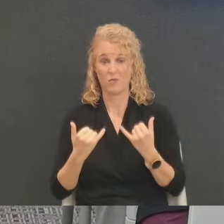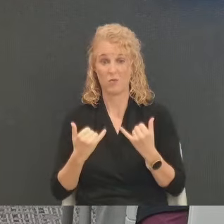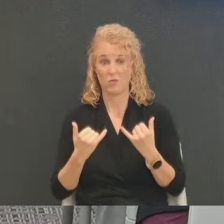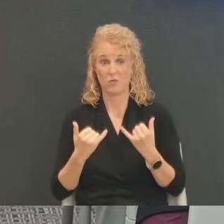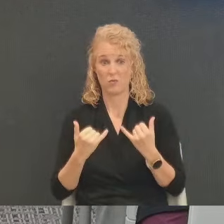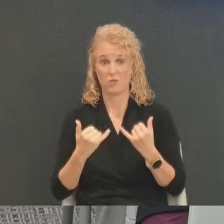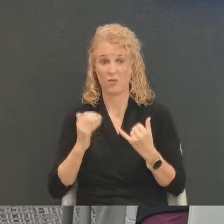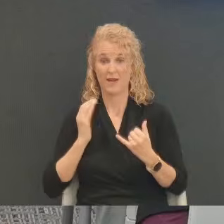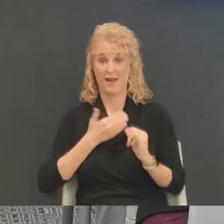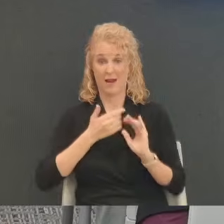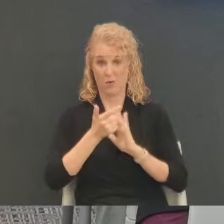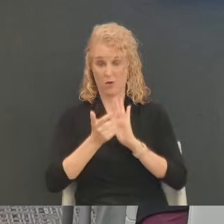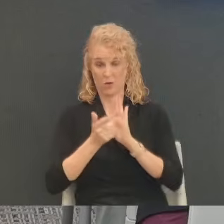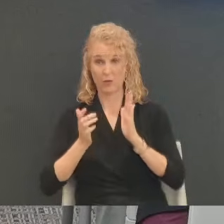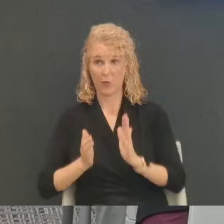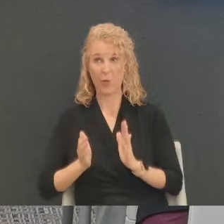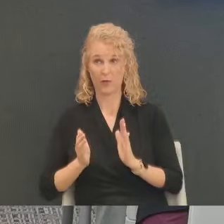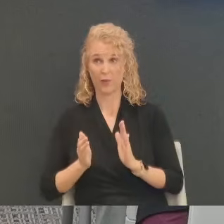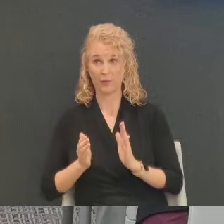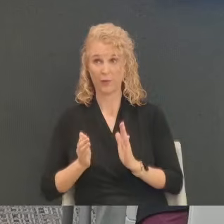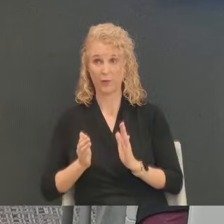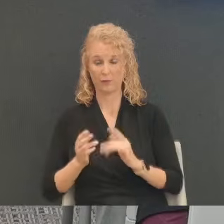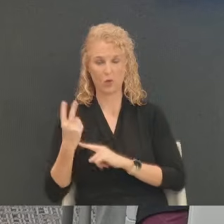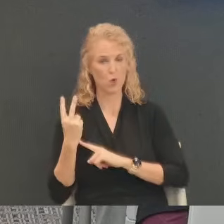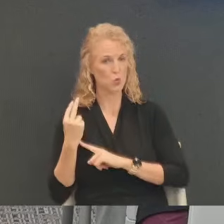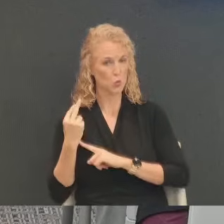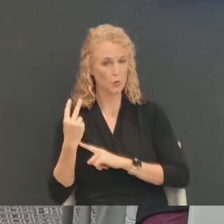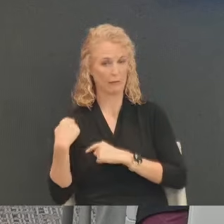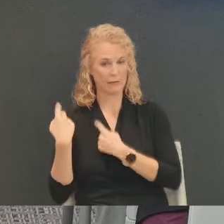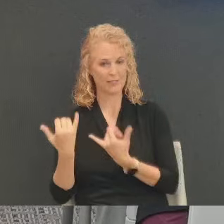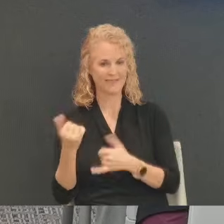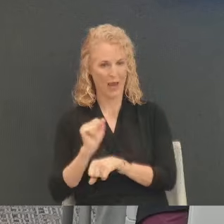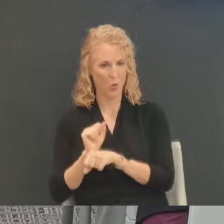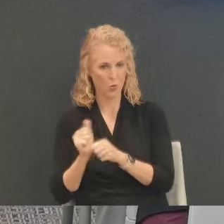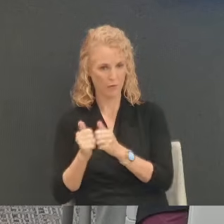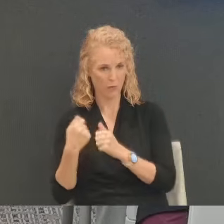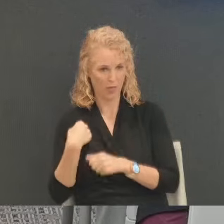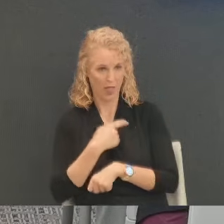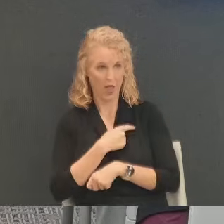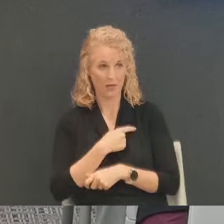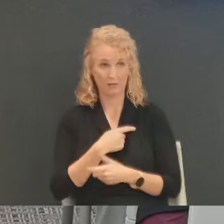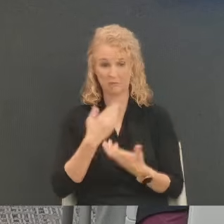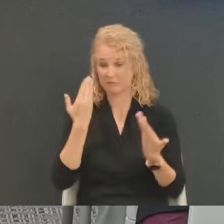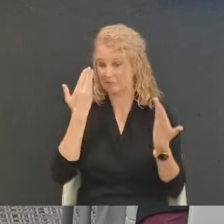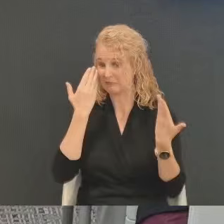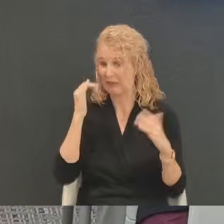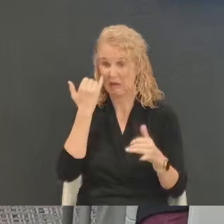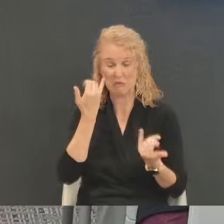attorney that we secured two years ago, I don't know if she's still on our team. I don't know if